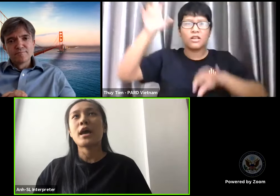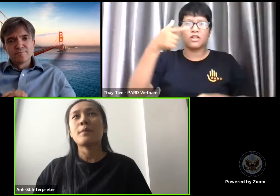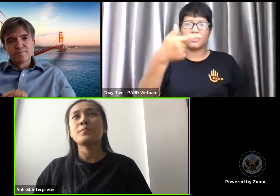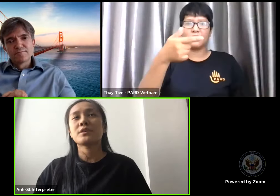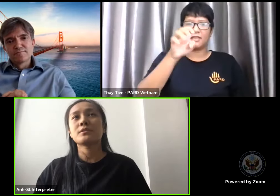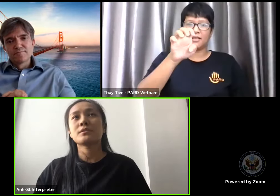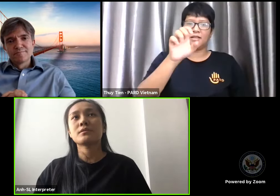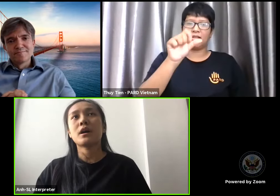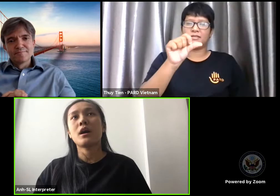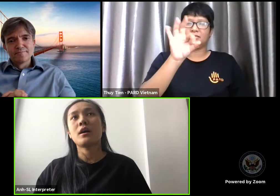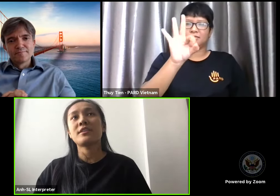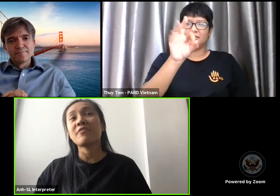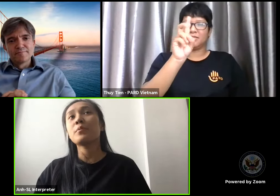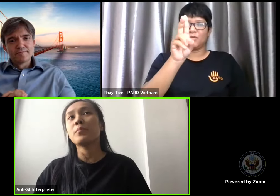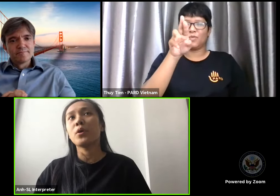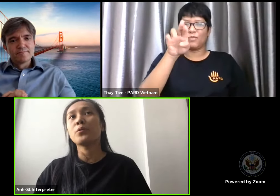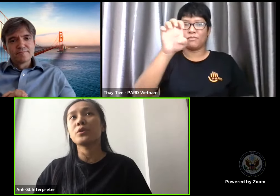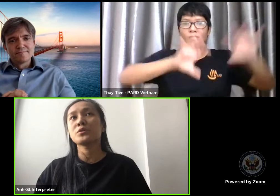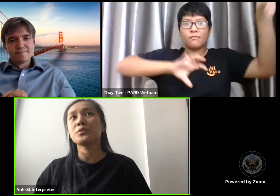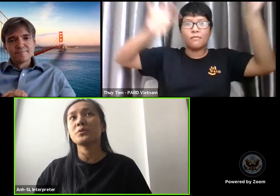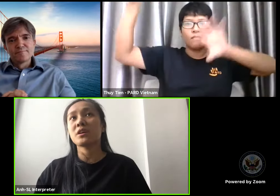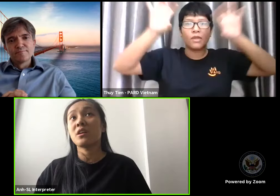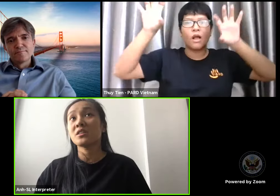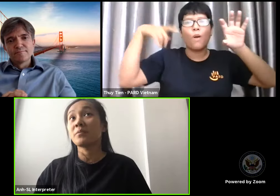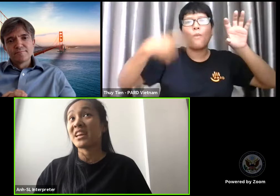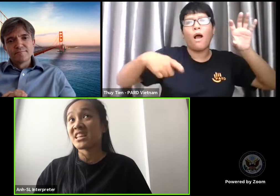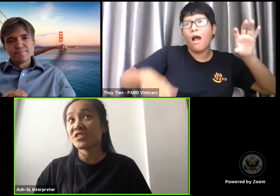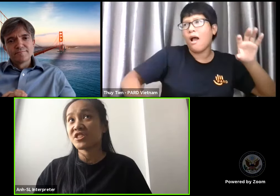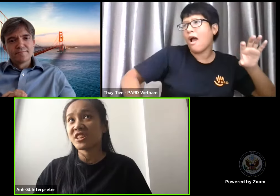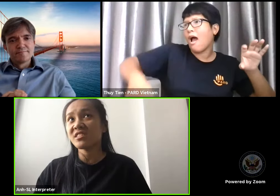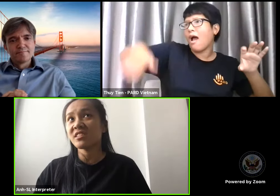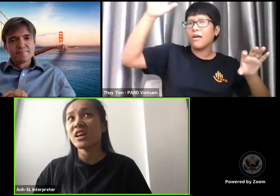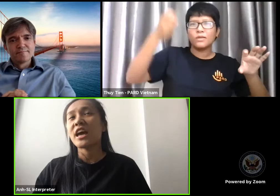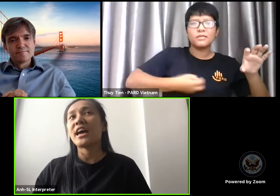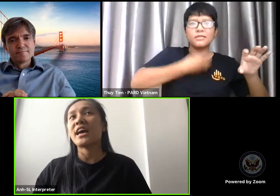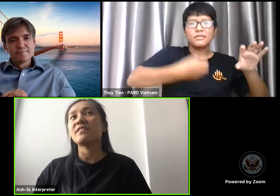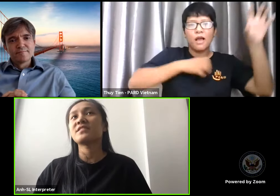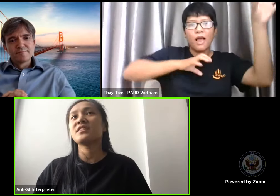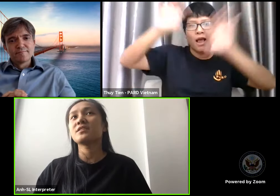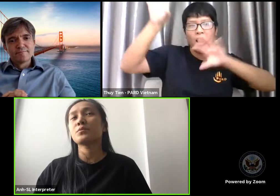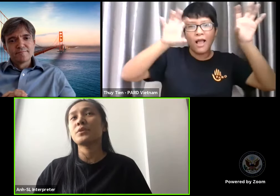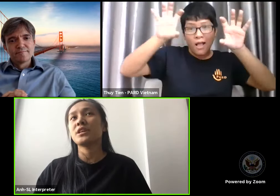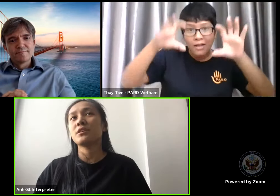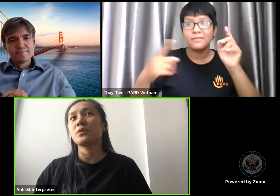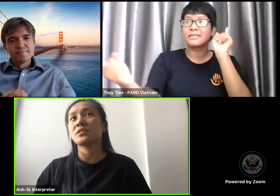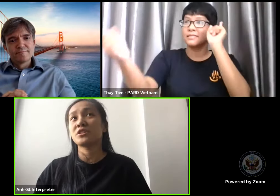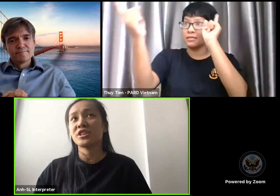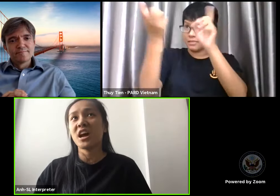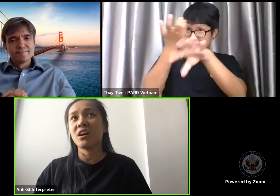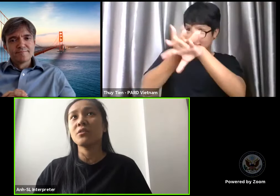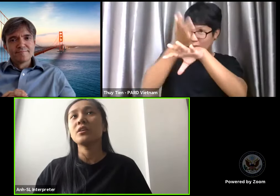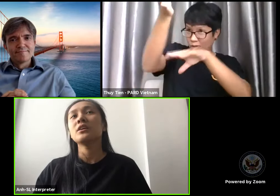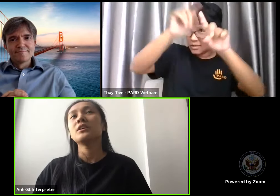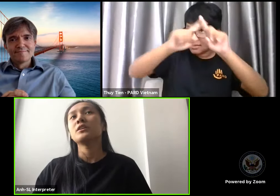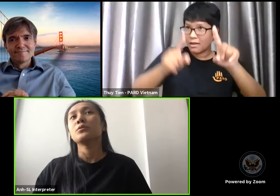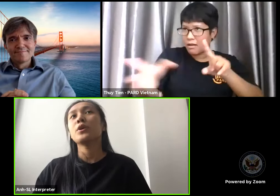And because deaf people, we also use a lot of gestures and since we was a child we're